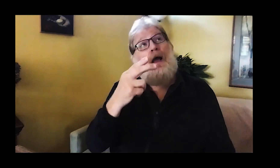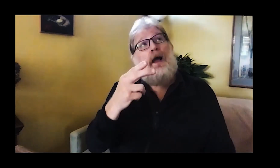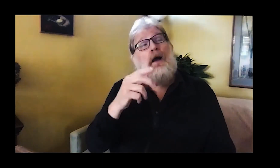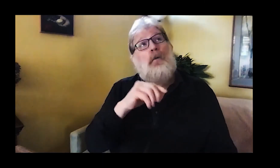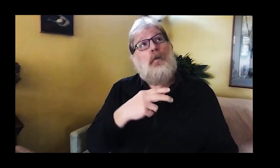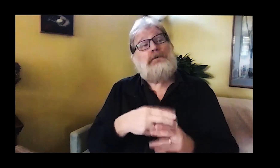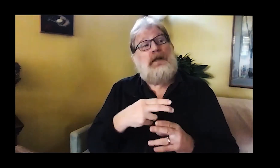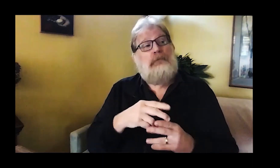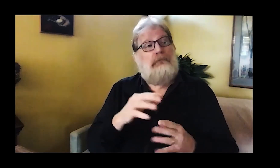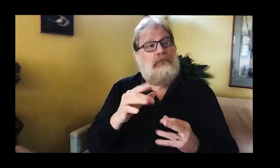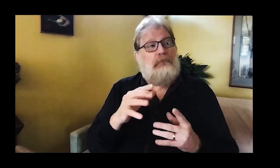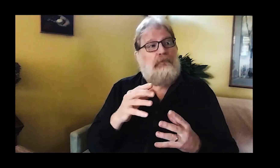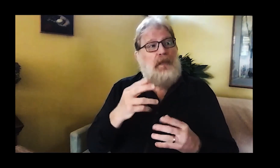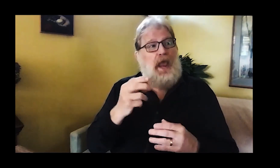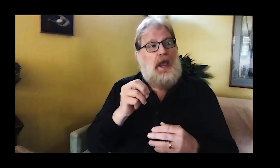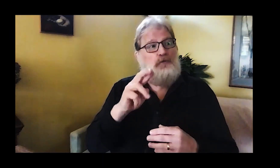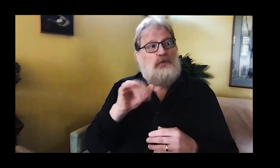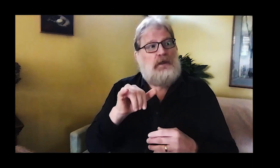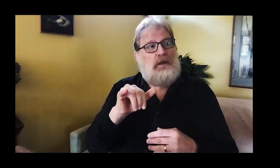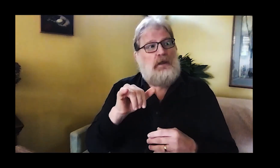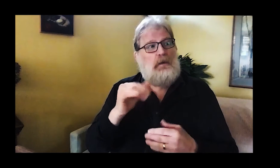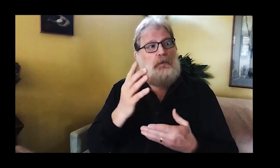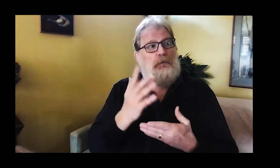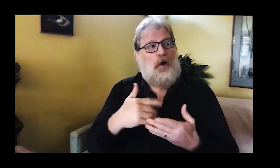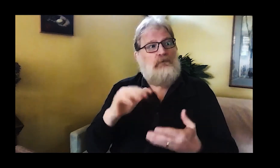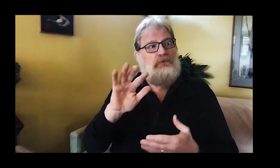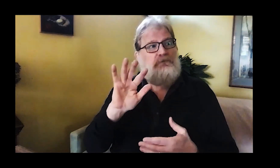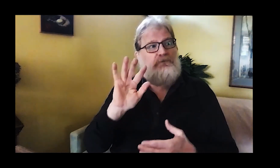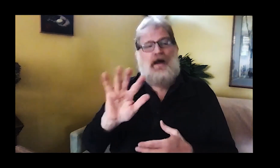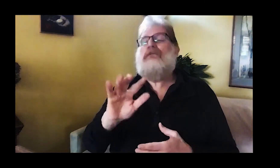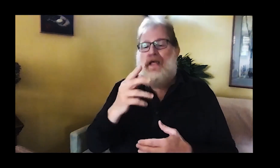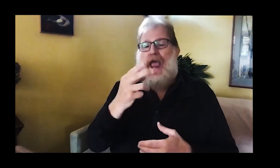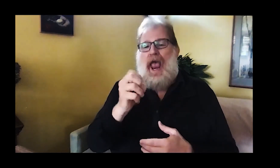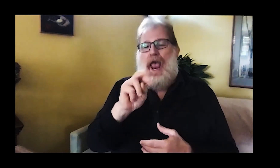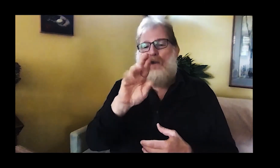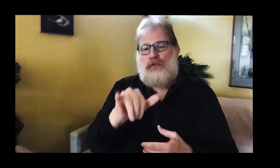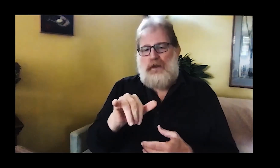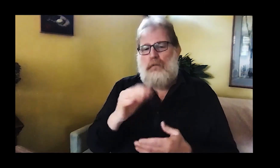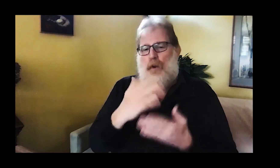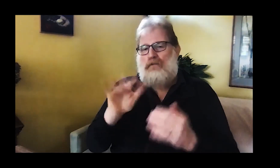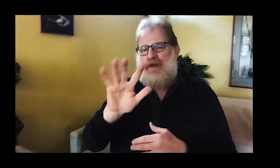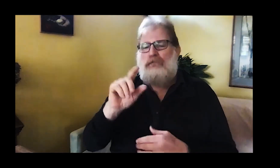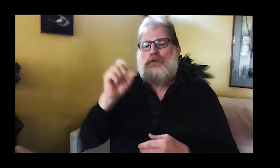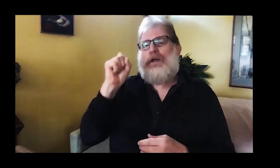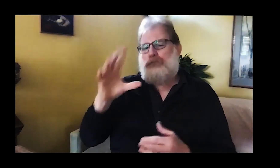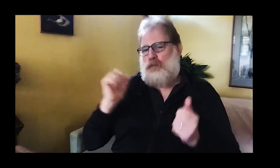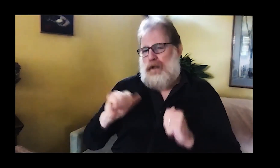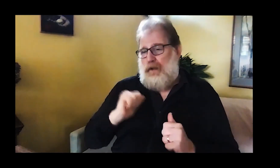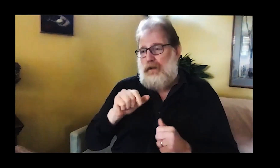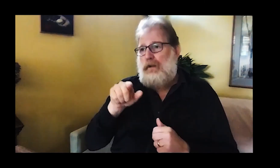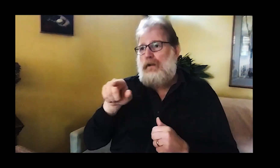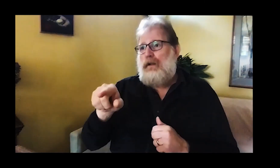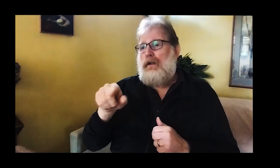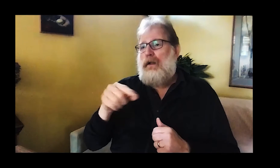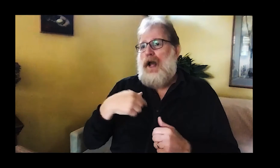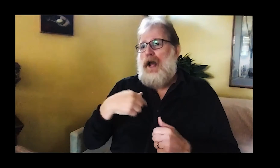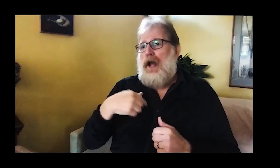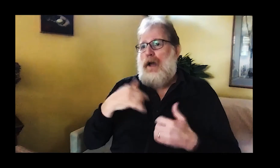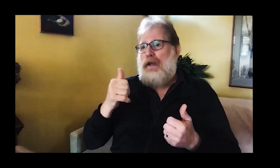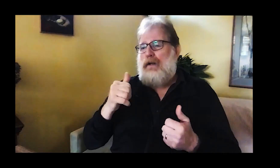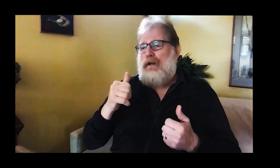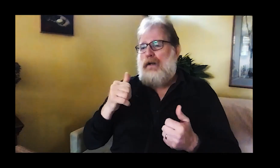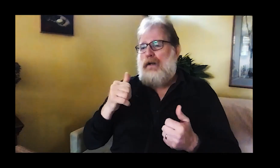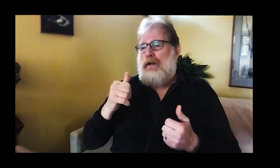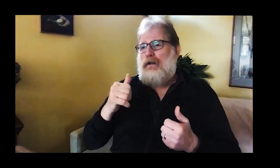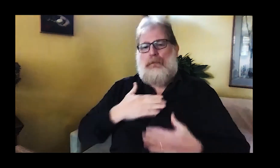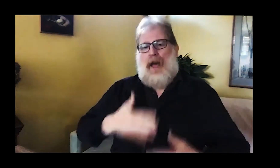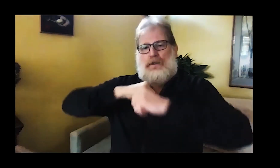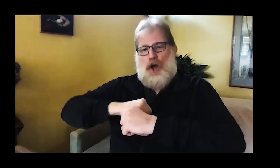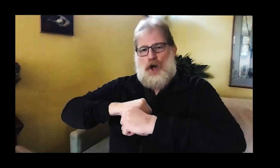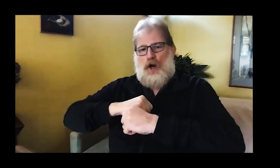what was the name of the show? ‘Henry V’, the Shakespeare play I was a bodyguard,